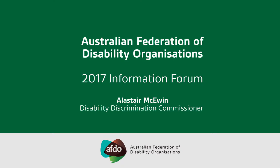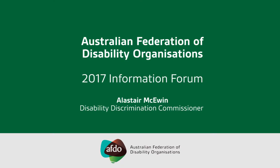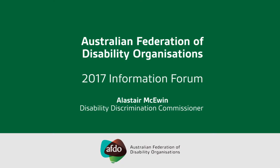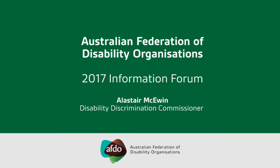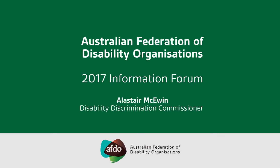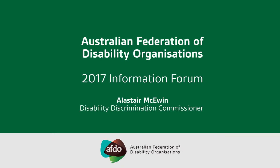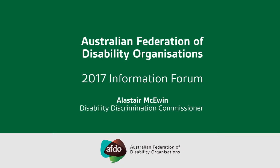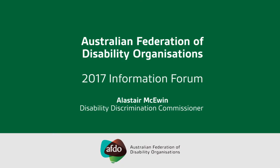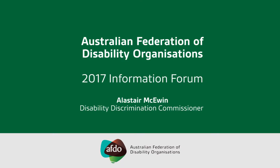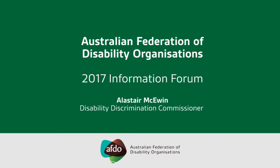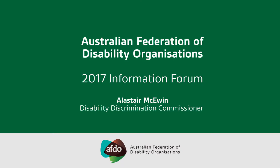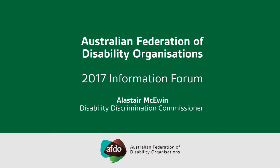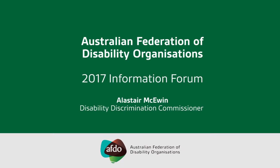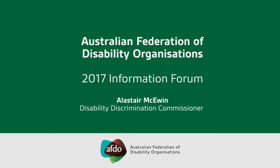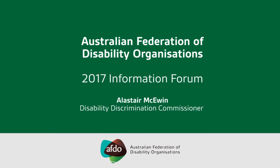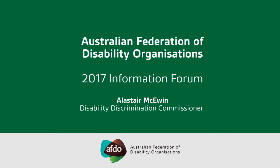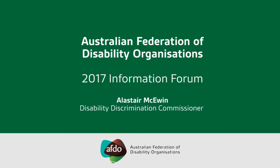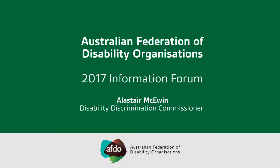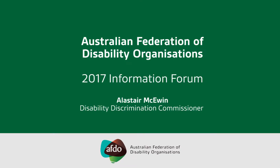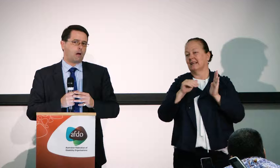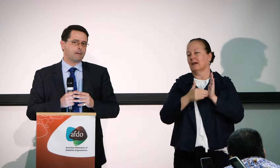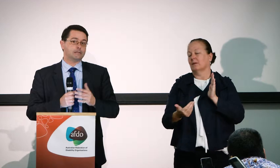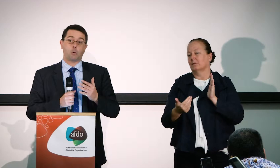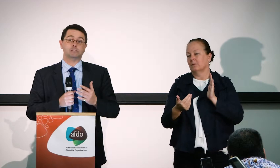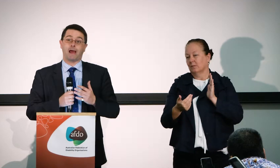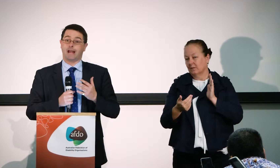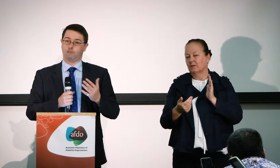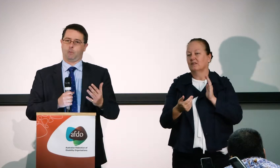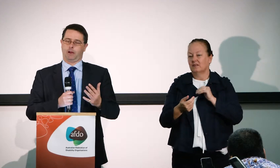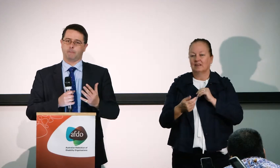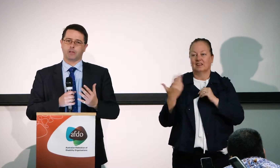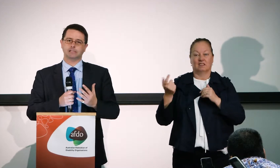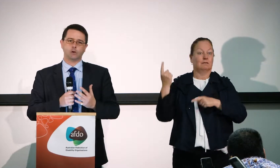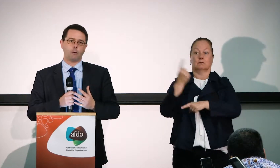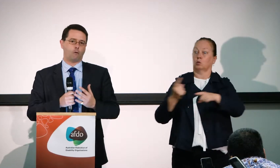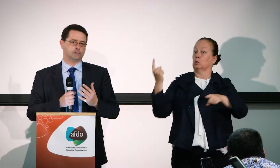I was reflecting that disability now is being talked about everywhere